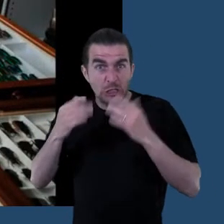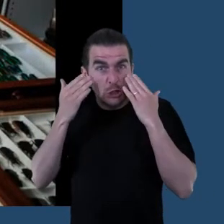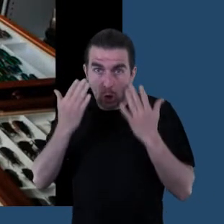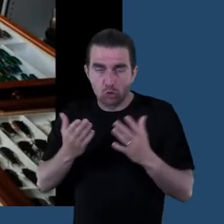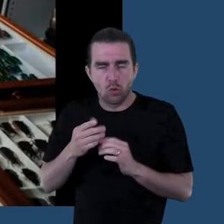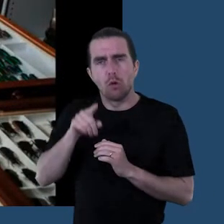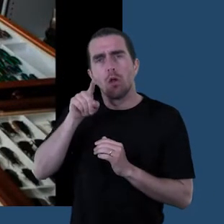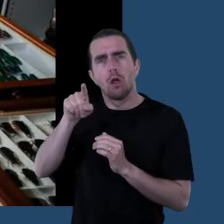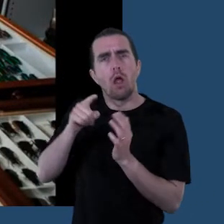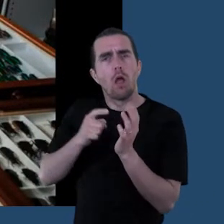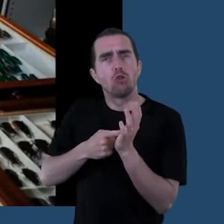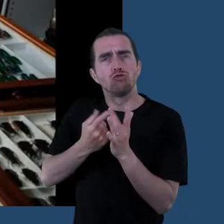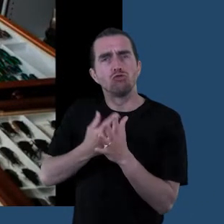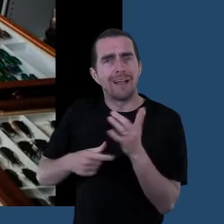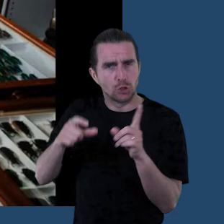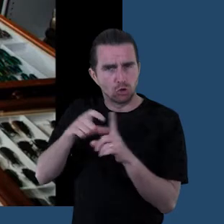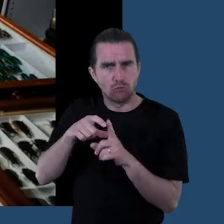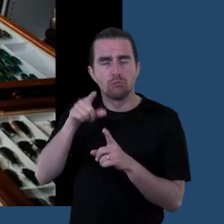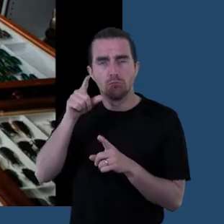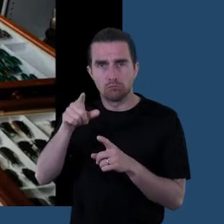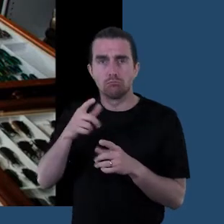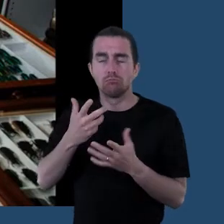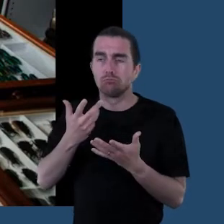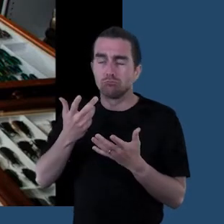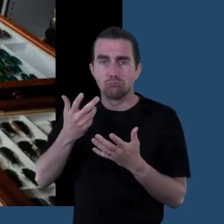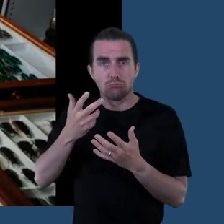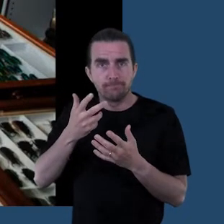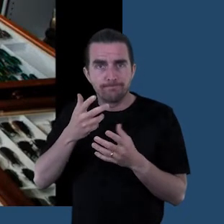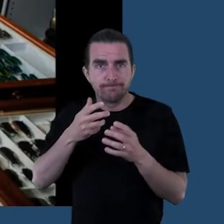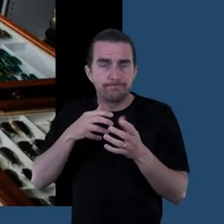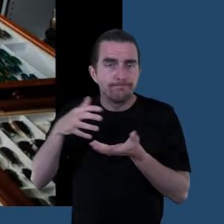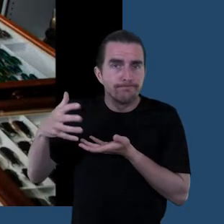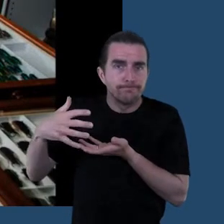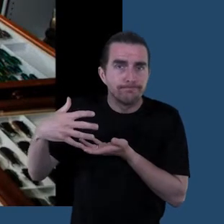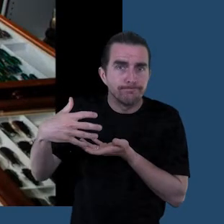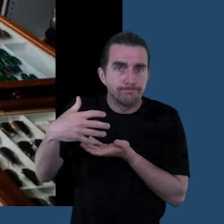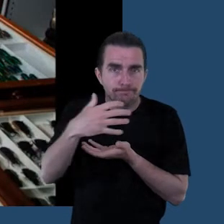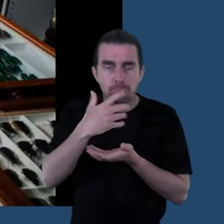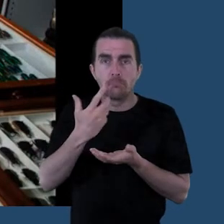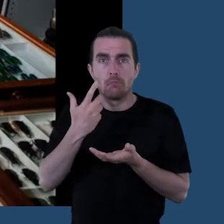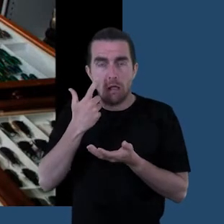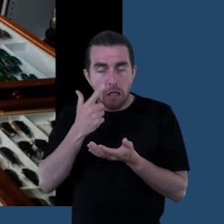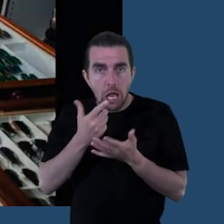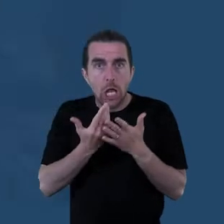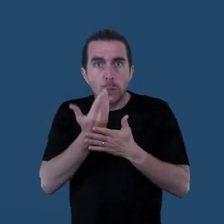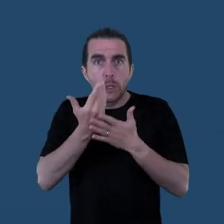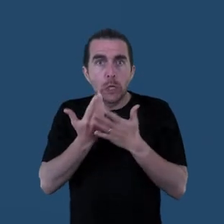Richard, as a curator, are we discovering new species all the time?